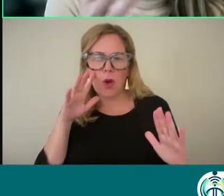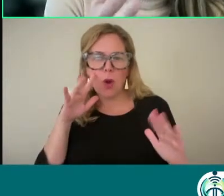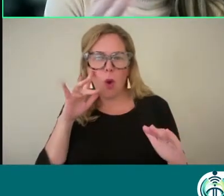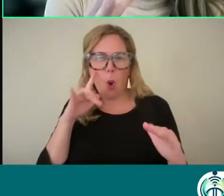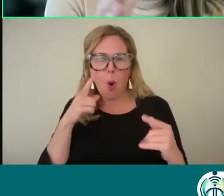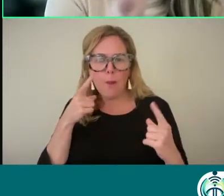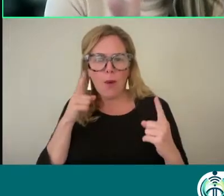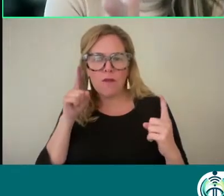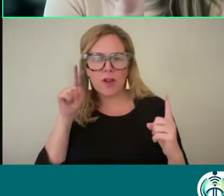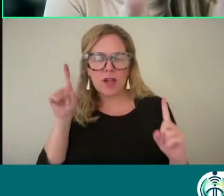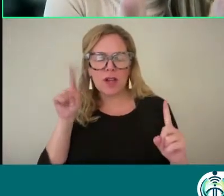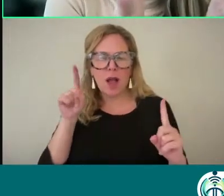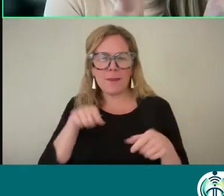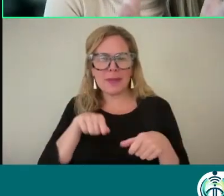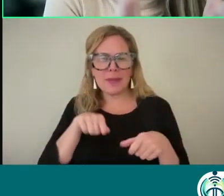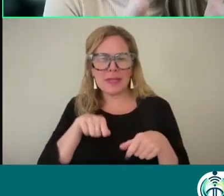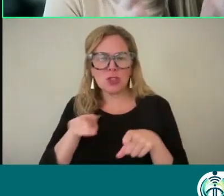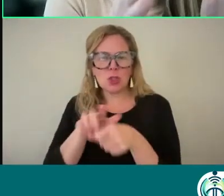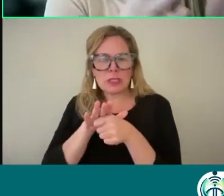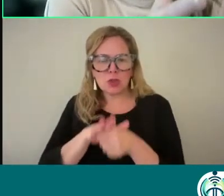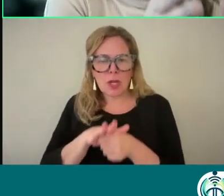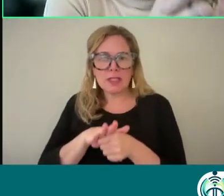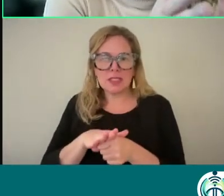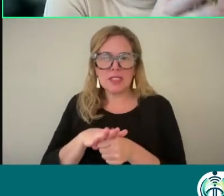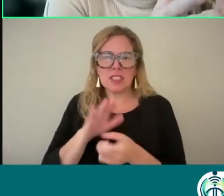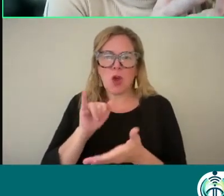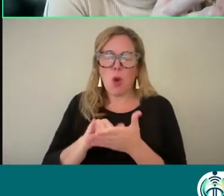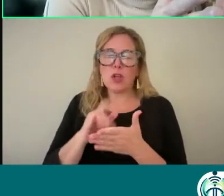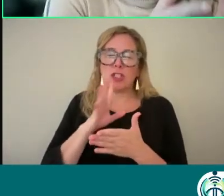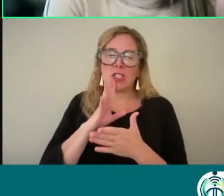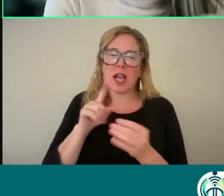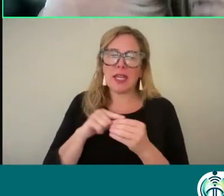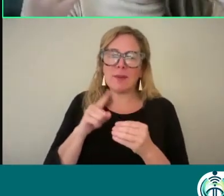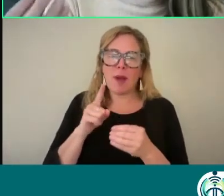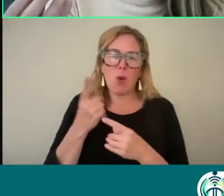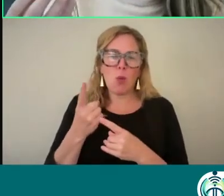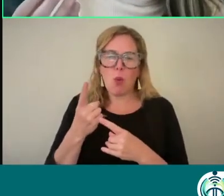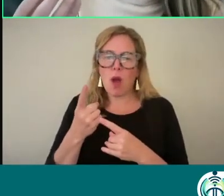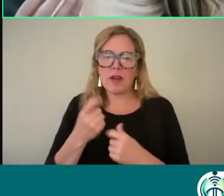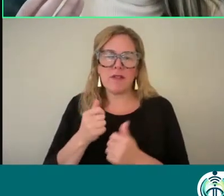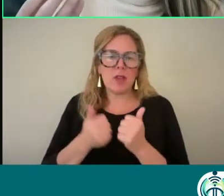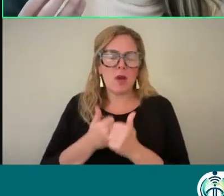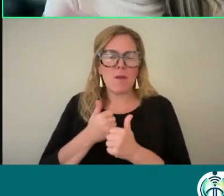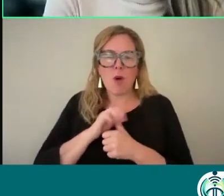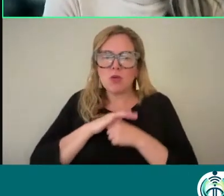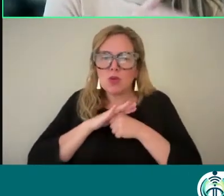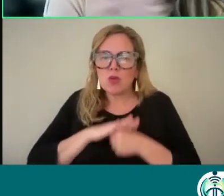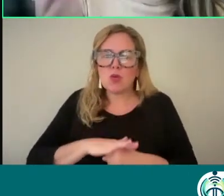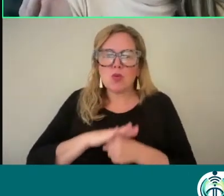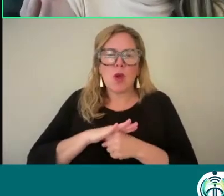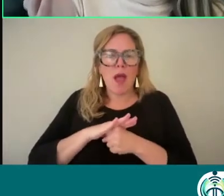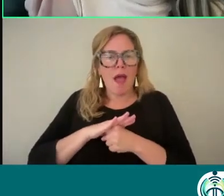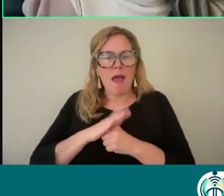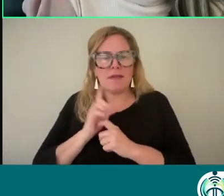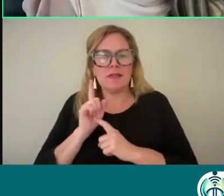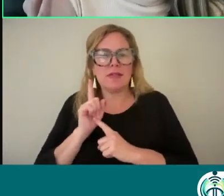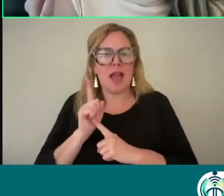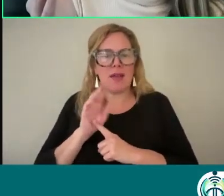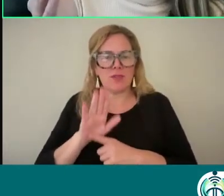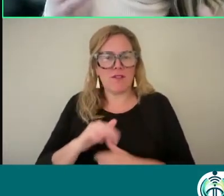actually a time where she's describing as one of the most distressed moments of her life? When you look at her personal life in the events that she was having at that moment,